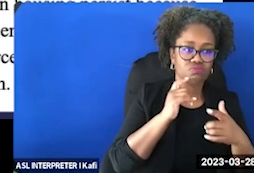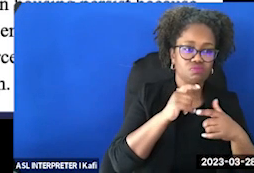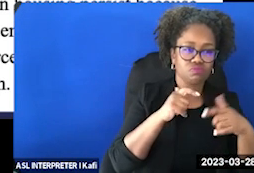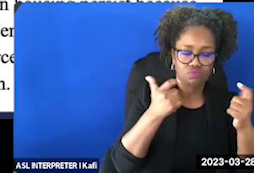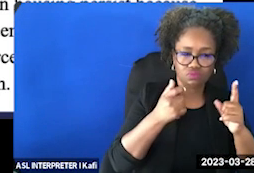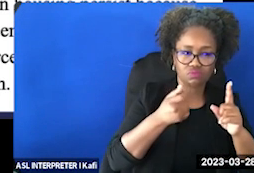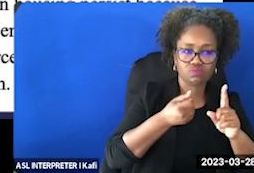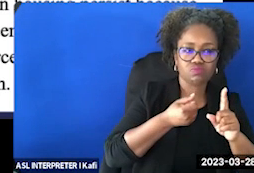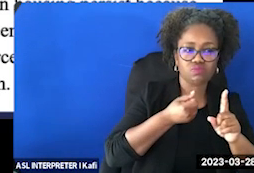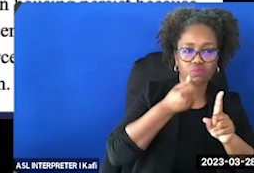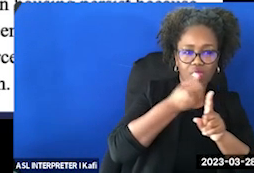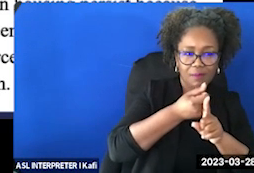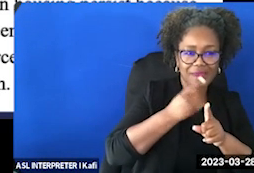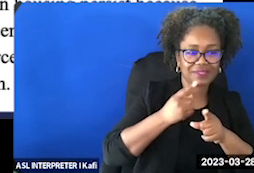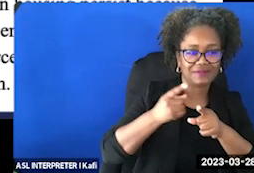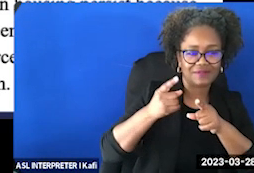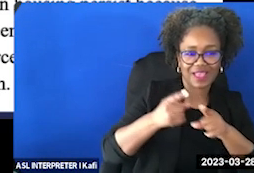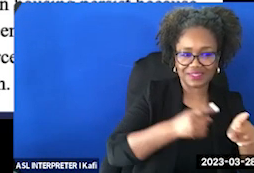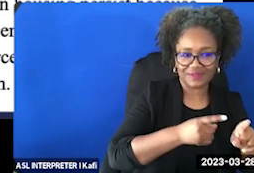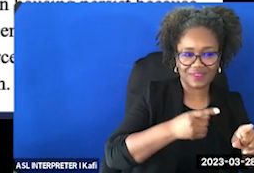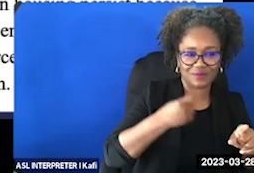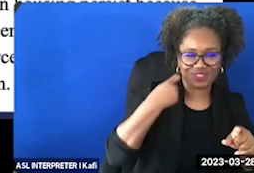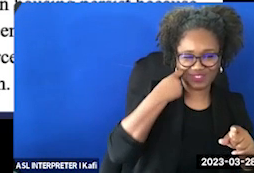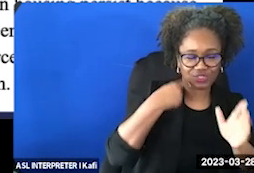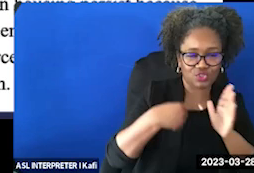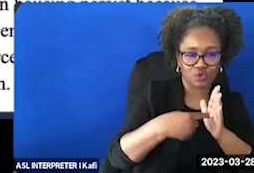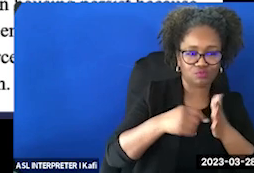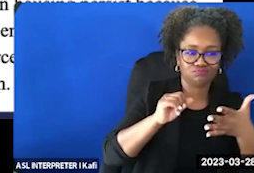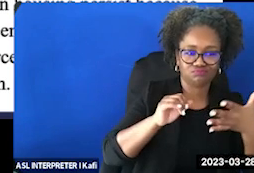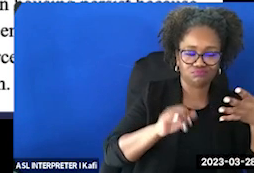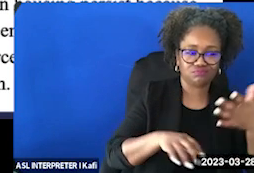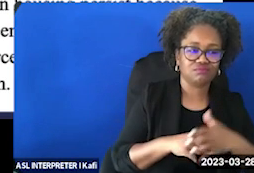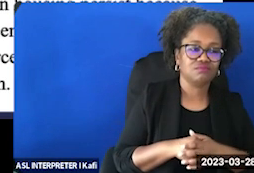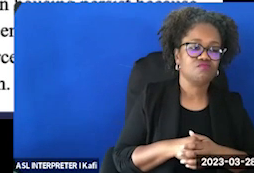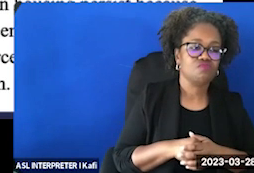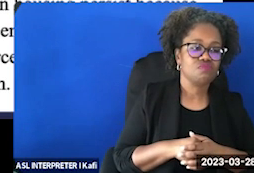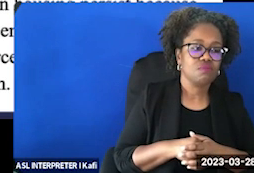Debbie Stine, Science & Technology Policy Academy: of the activity. Debbie Stine, Science & Technology Policy Academy: and this study, which was